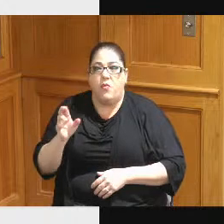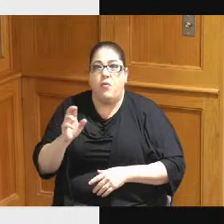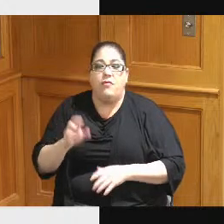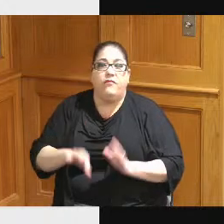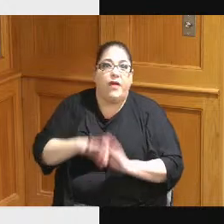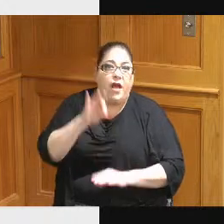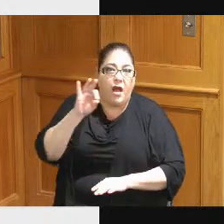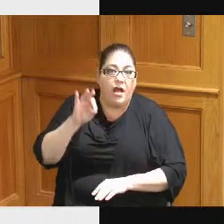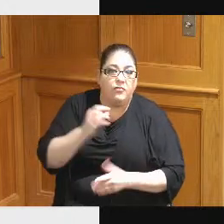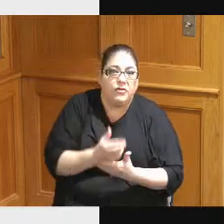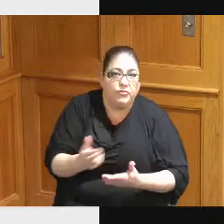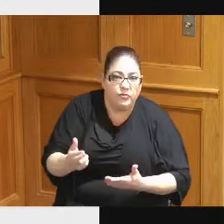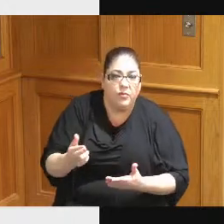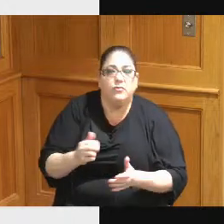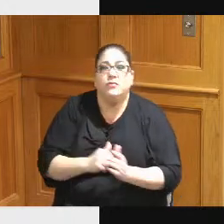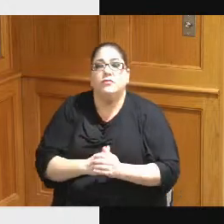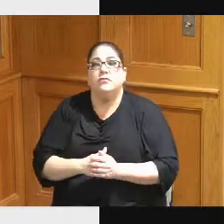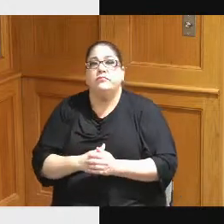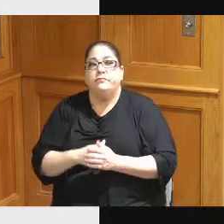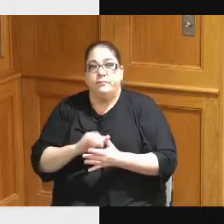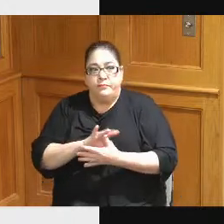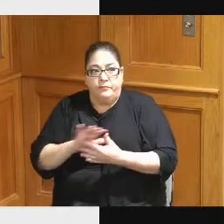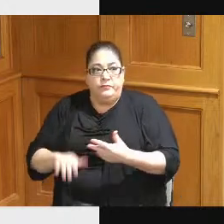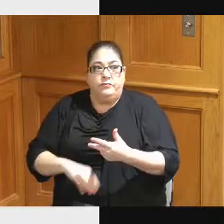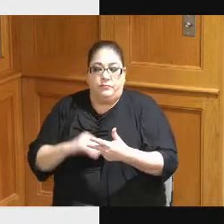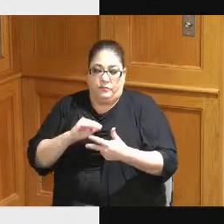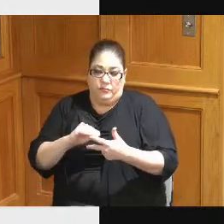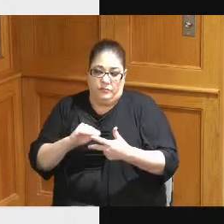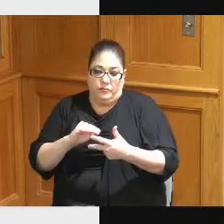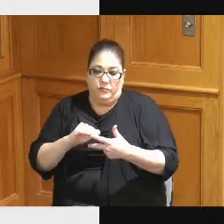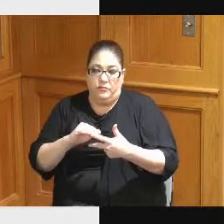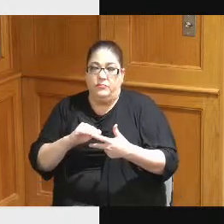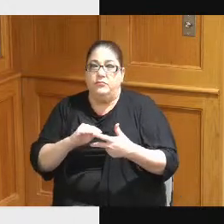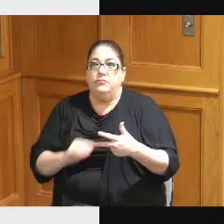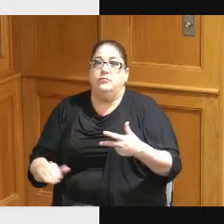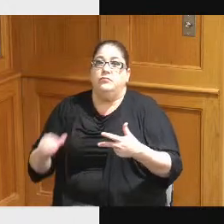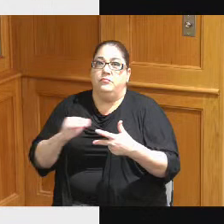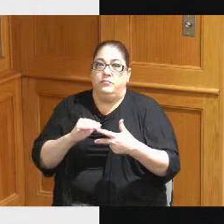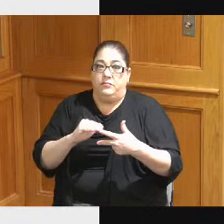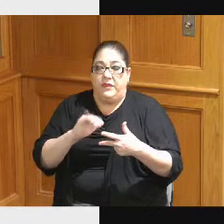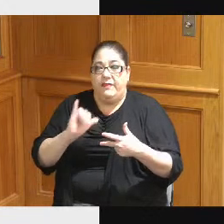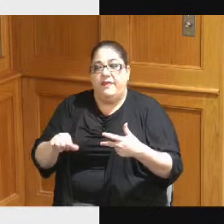partner agencies related to prevention then the middle floor is assisting people who are currently